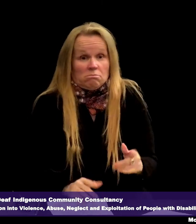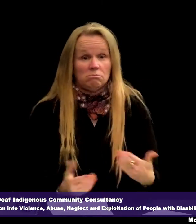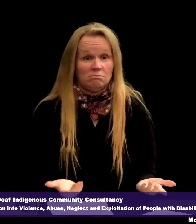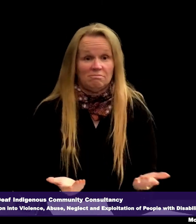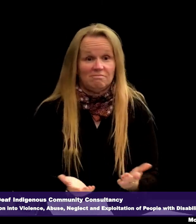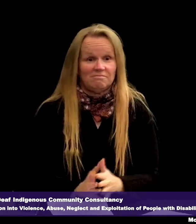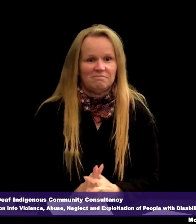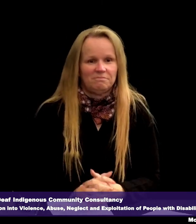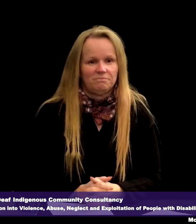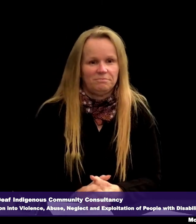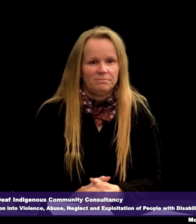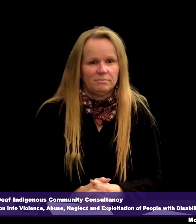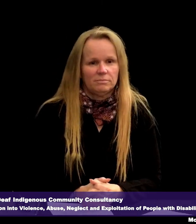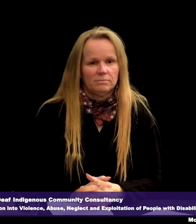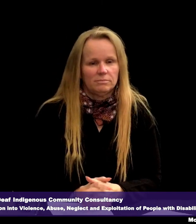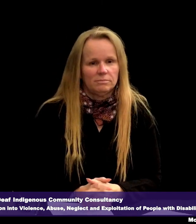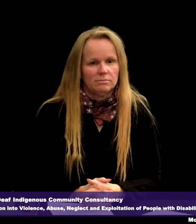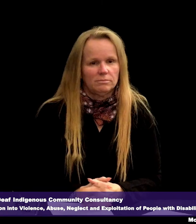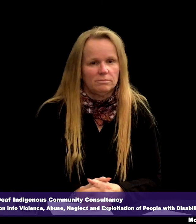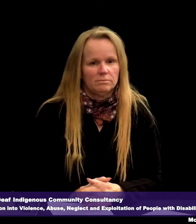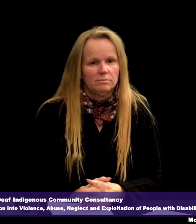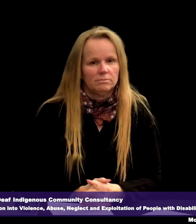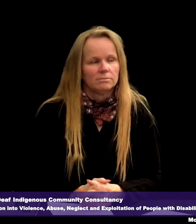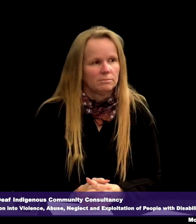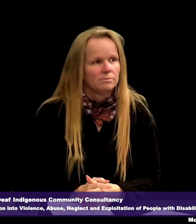Even though he was an NDIS support worker, he had no idea how to communicate with this